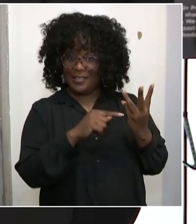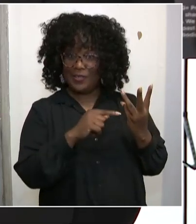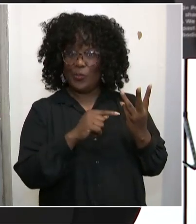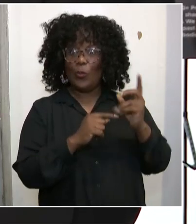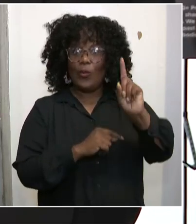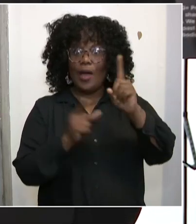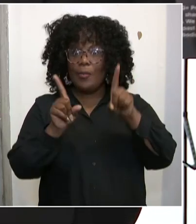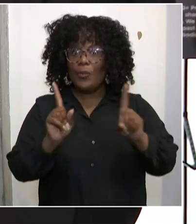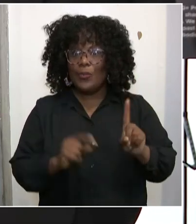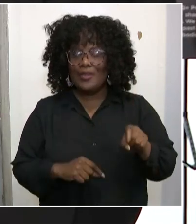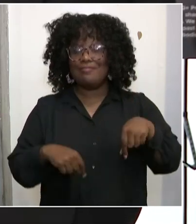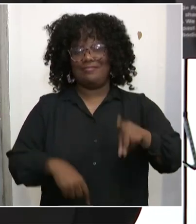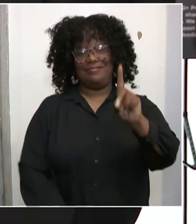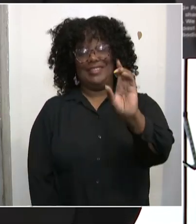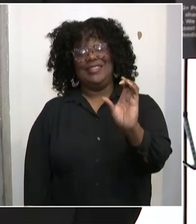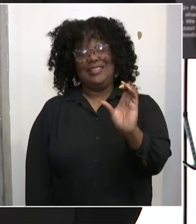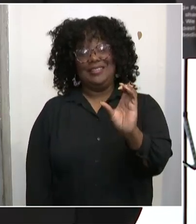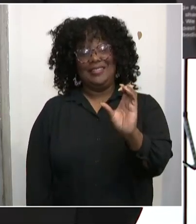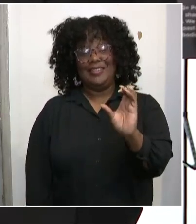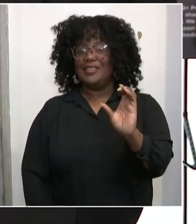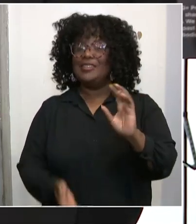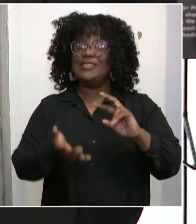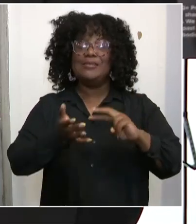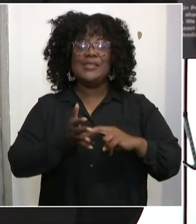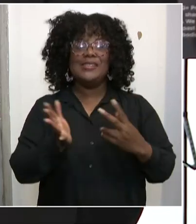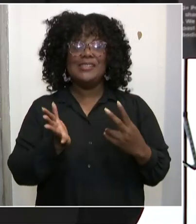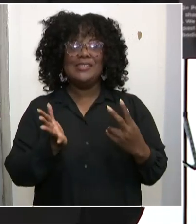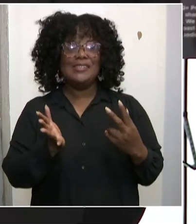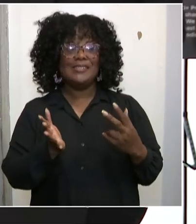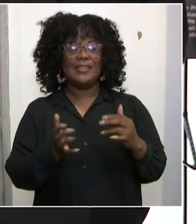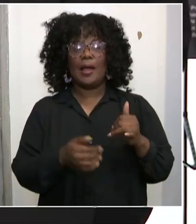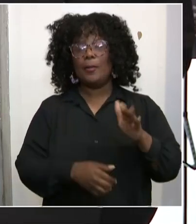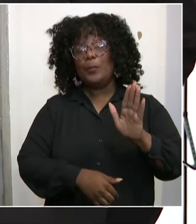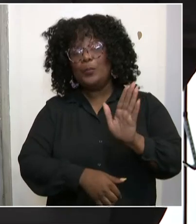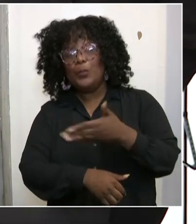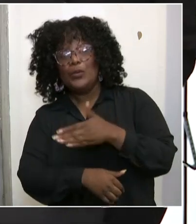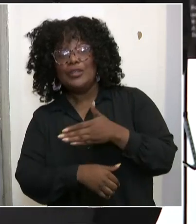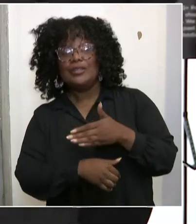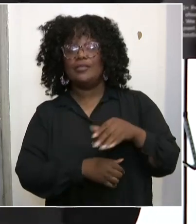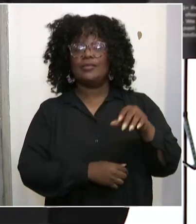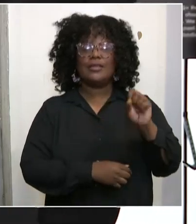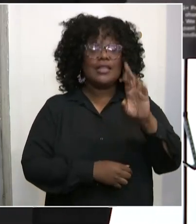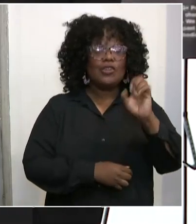and go go concert series and partnership with Radio One at Magic 102.3 FM.